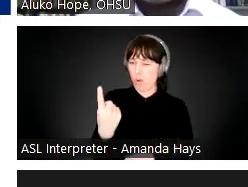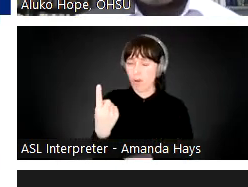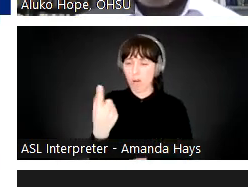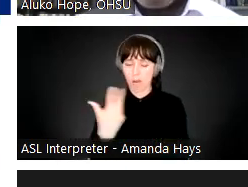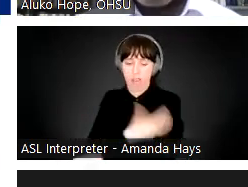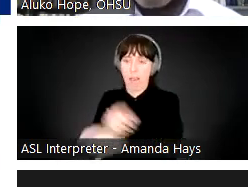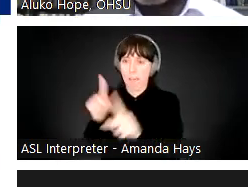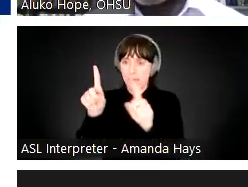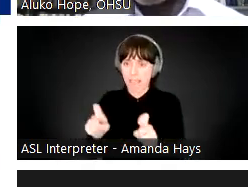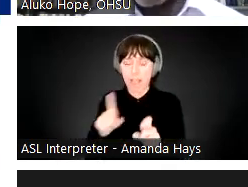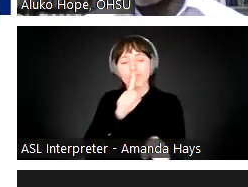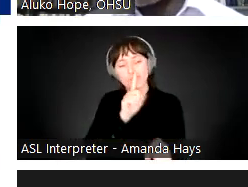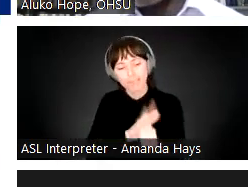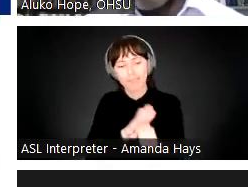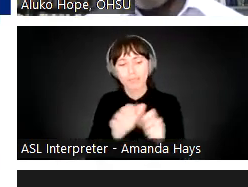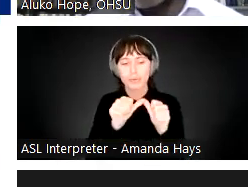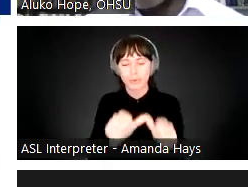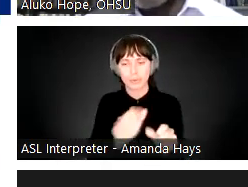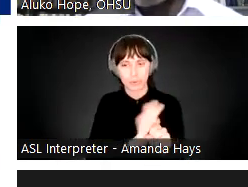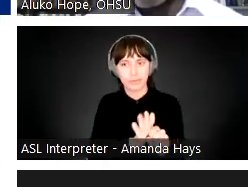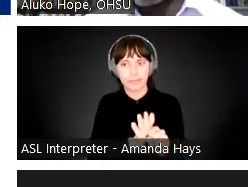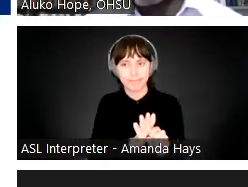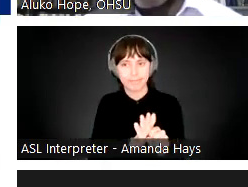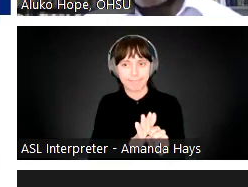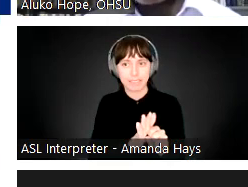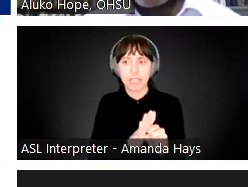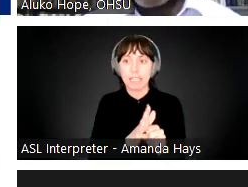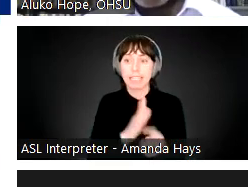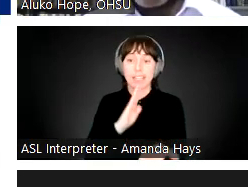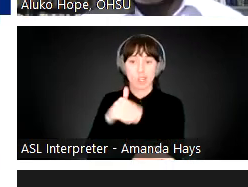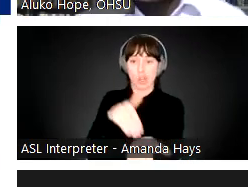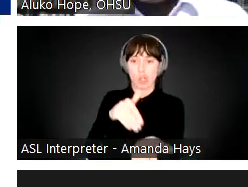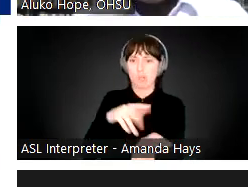so, everything that the doctor is sending in terms of lab tests- and when I say doctor